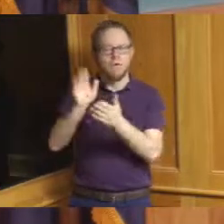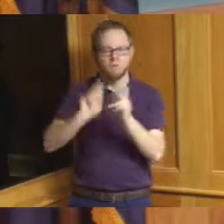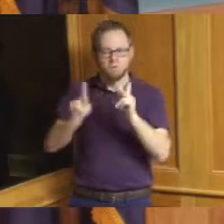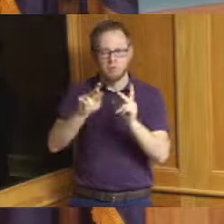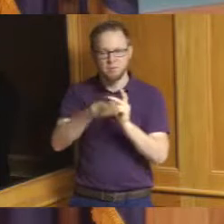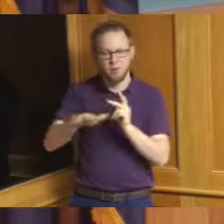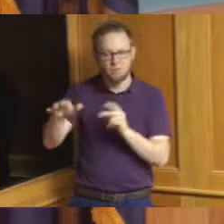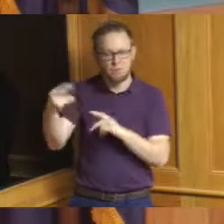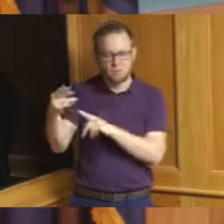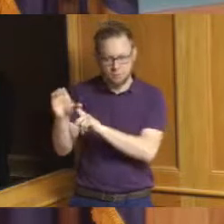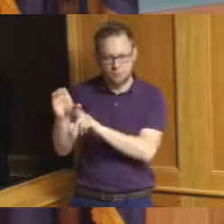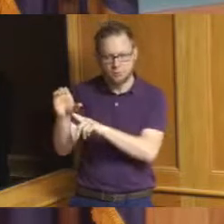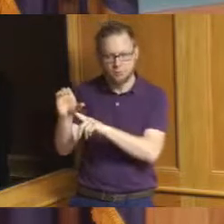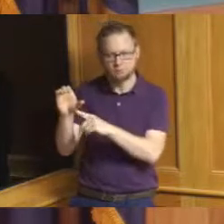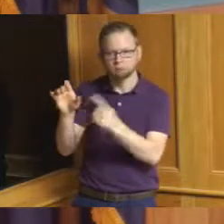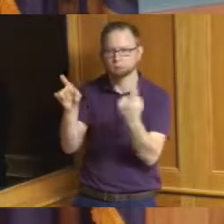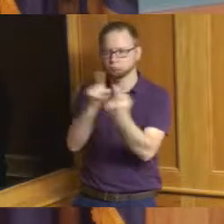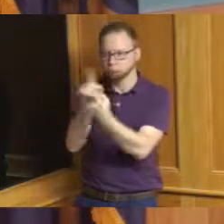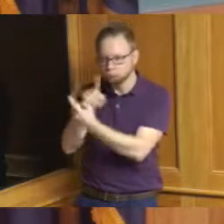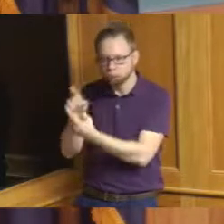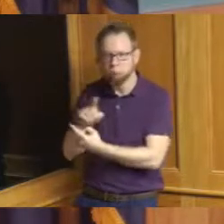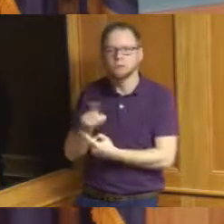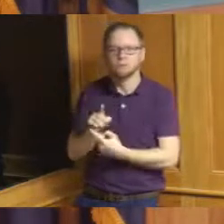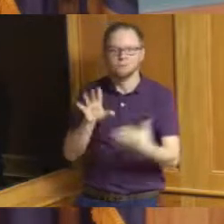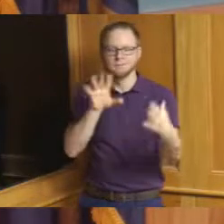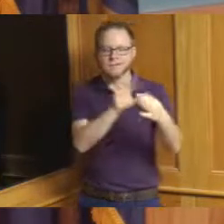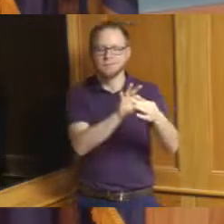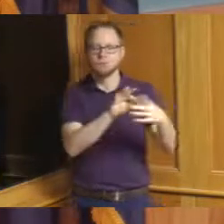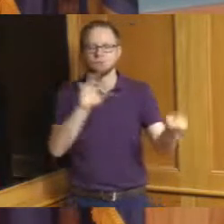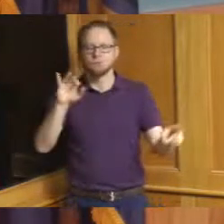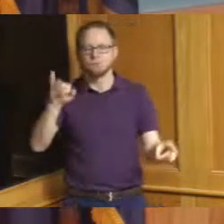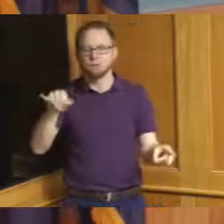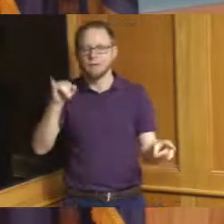service them through jobs and family services and i want to give a huge shout out to jobs and